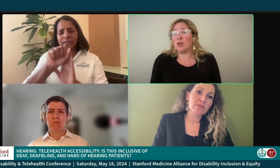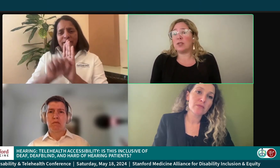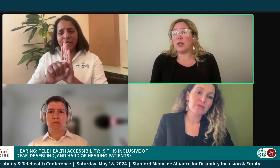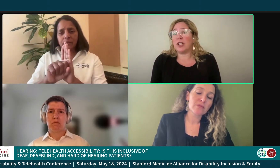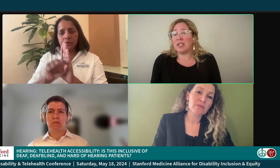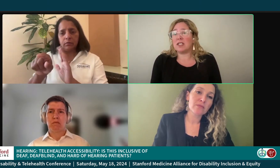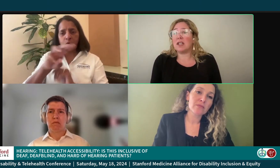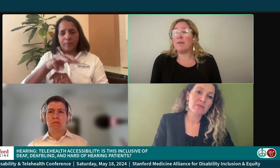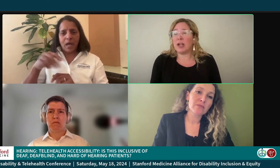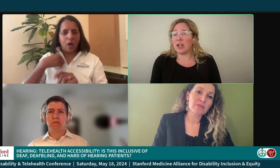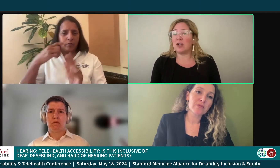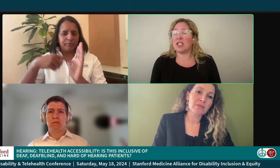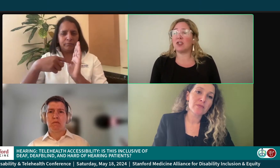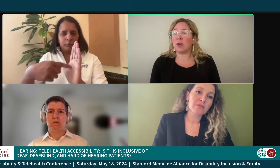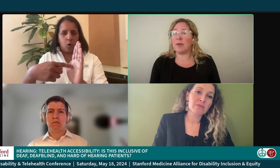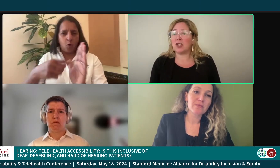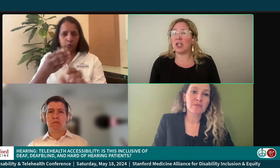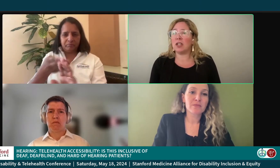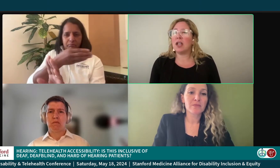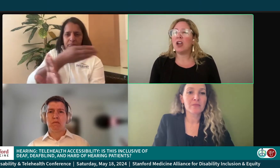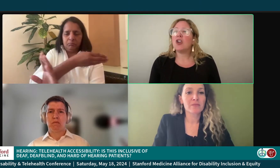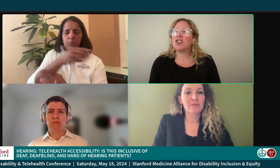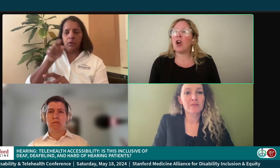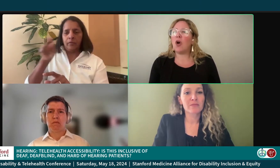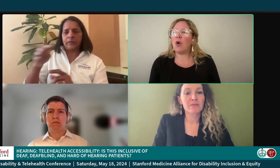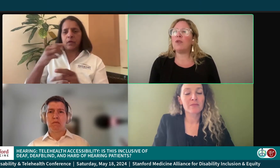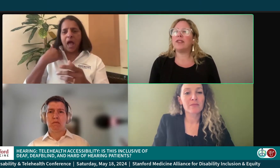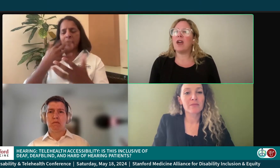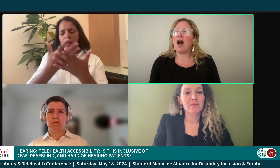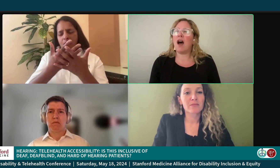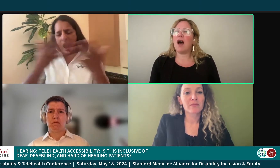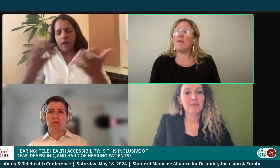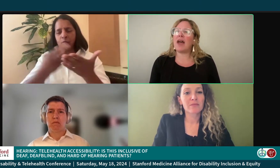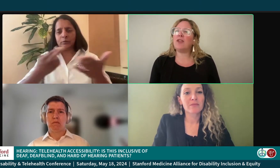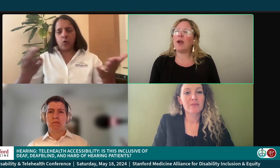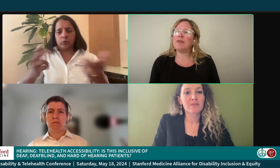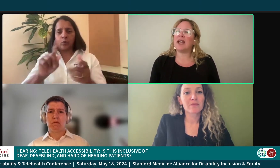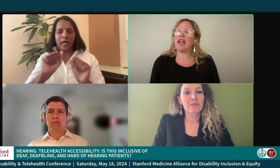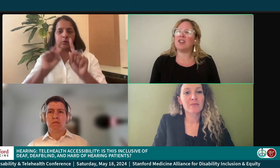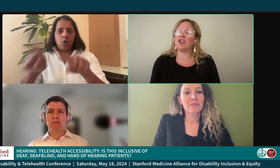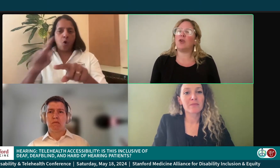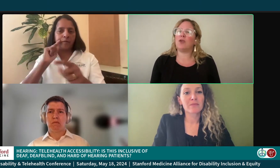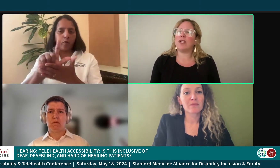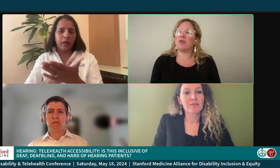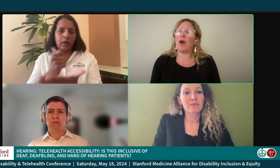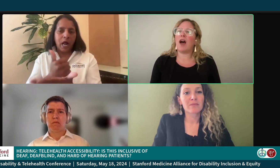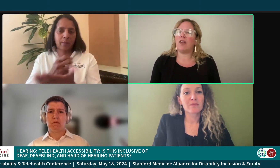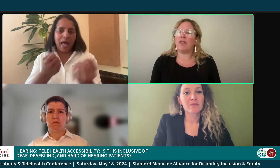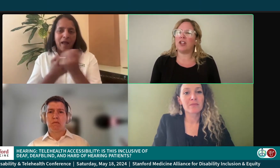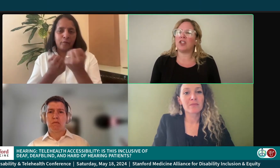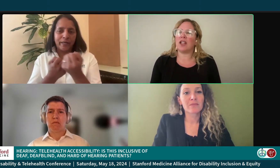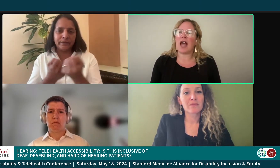who experience barriers and discrimination. So on the website I showed as well, there's a